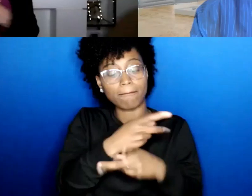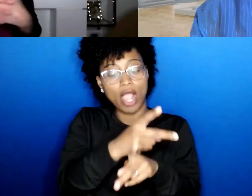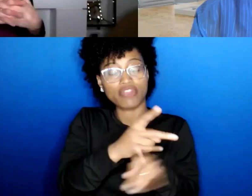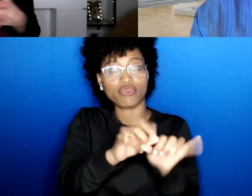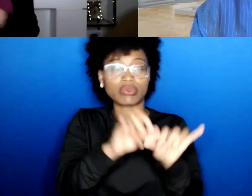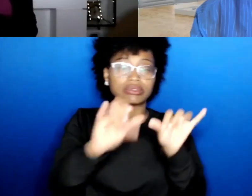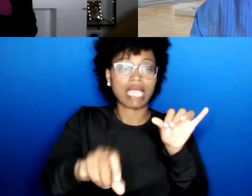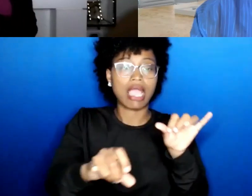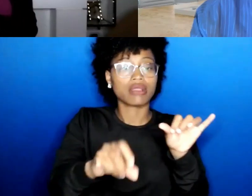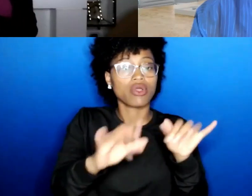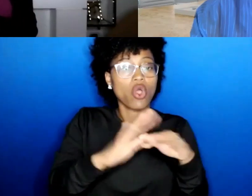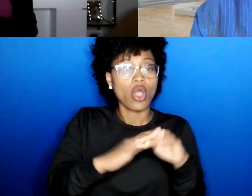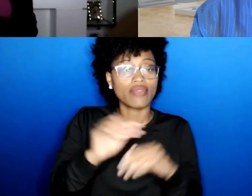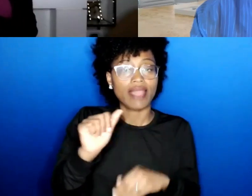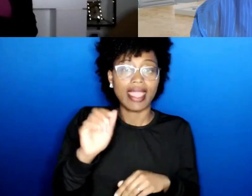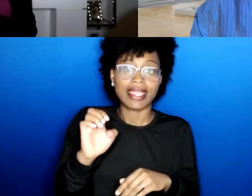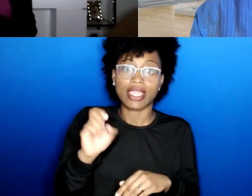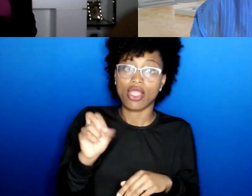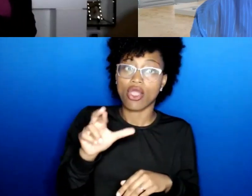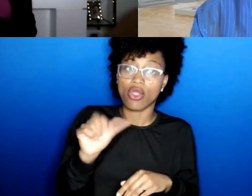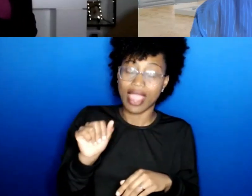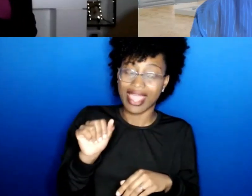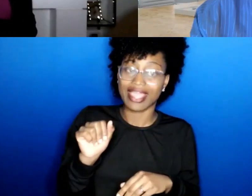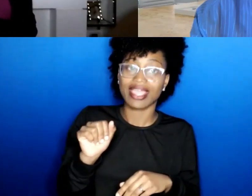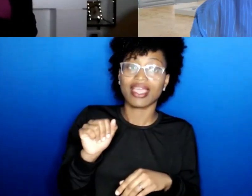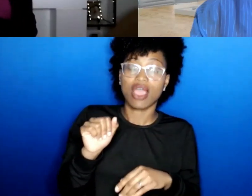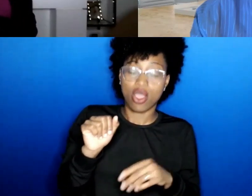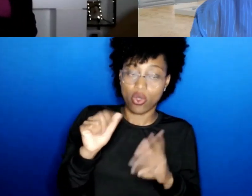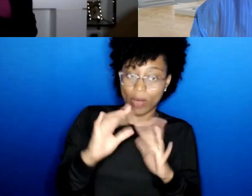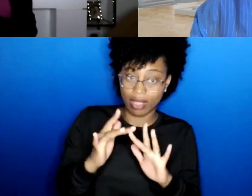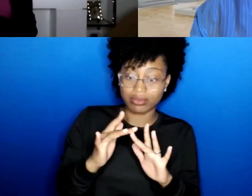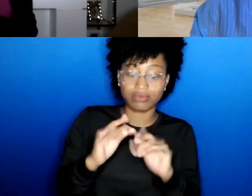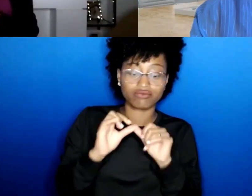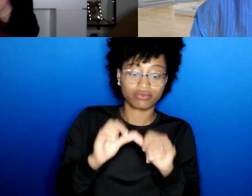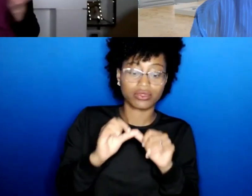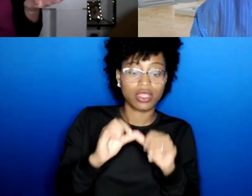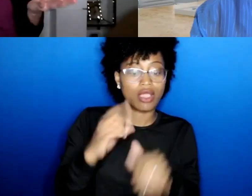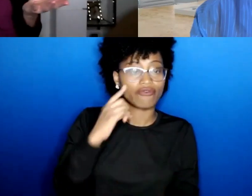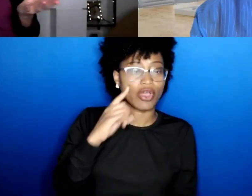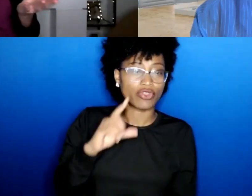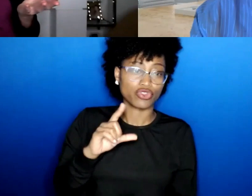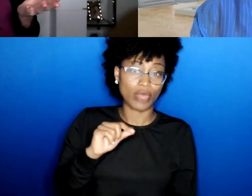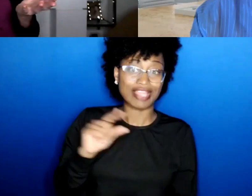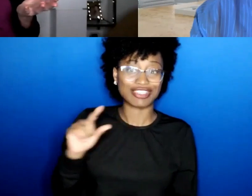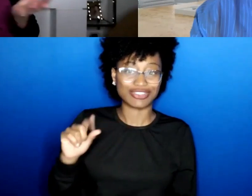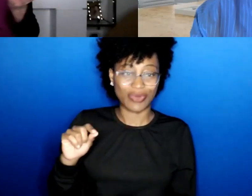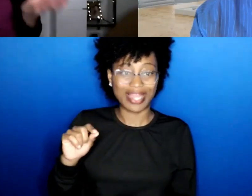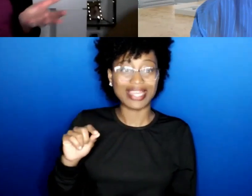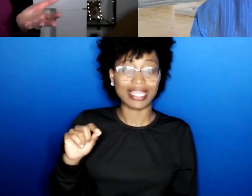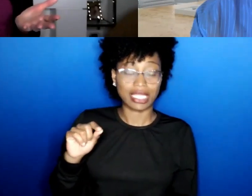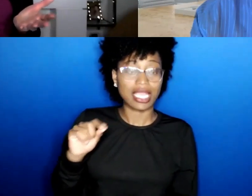on the AERA website, and it is a way to connect at